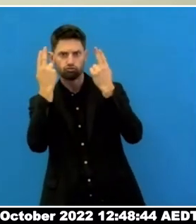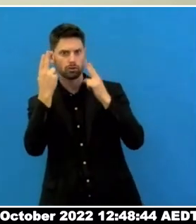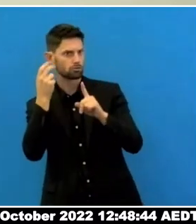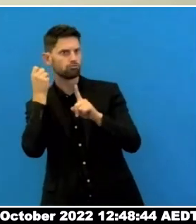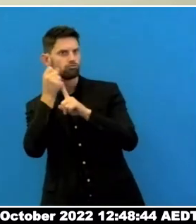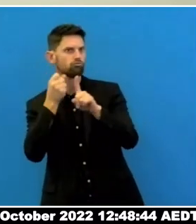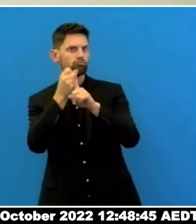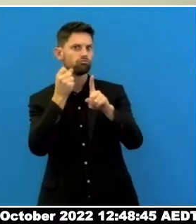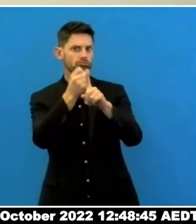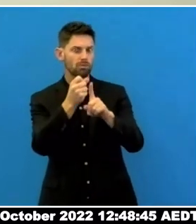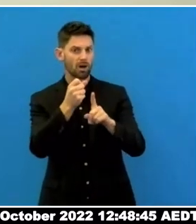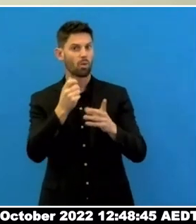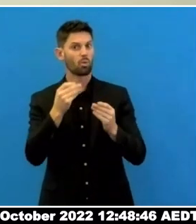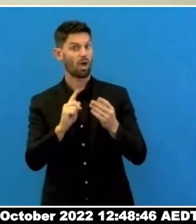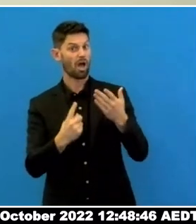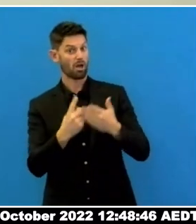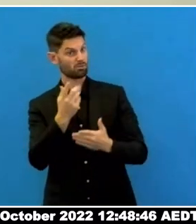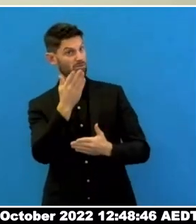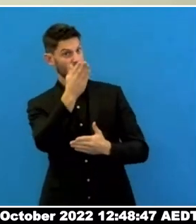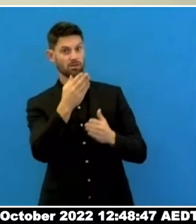that some have been met with a racist paternalistic